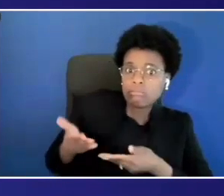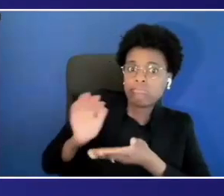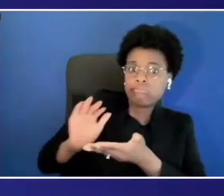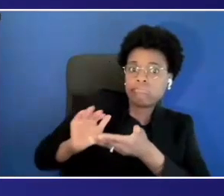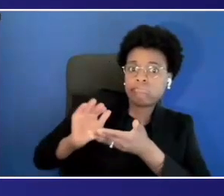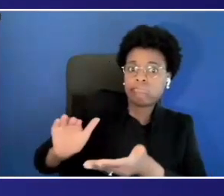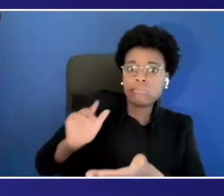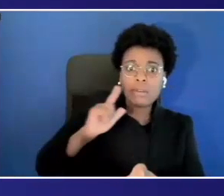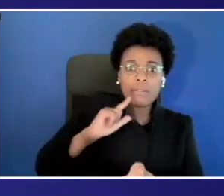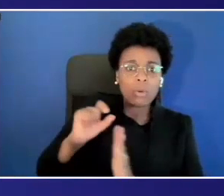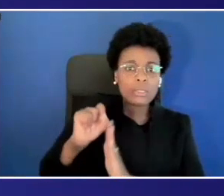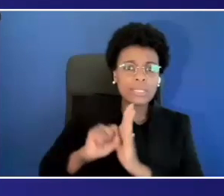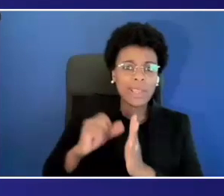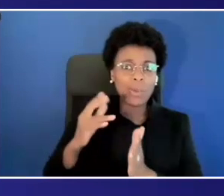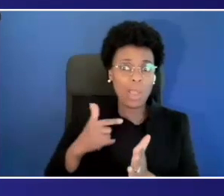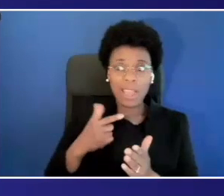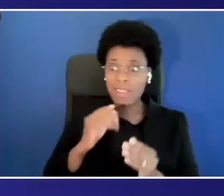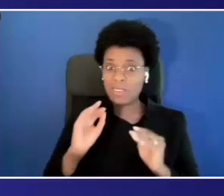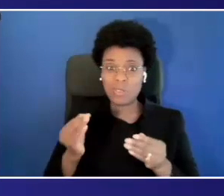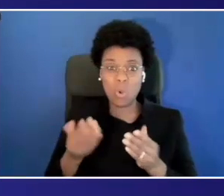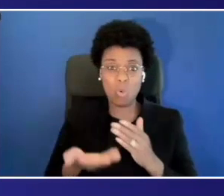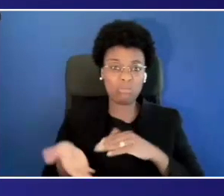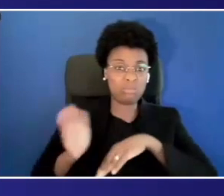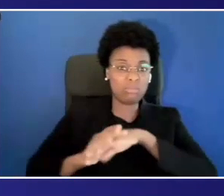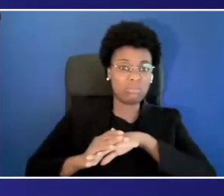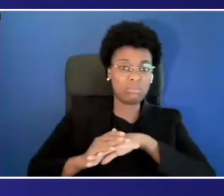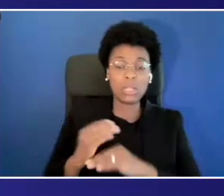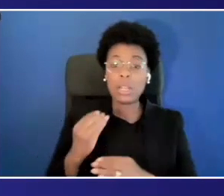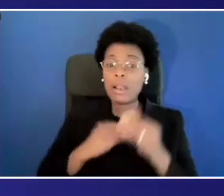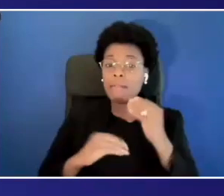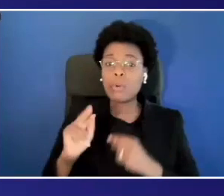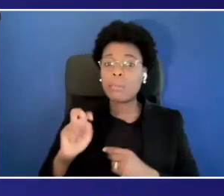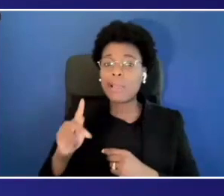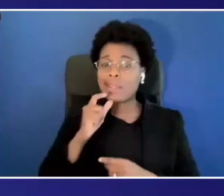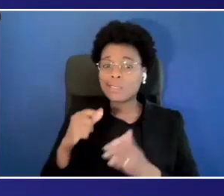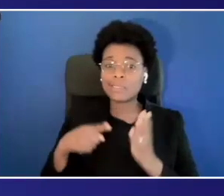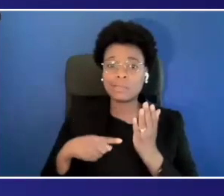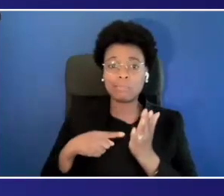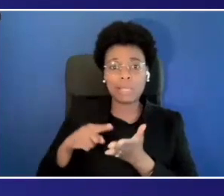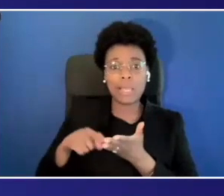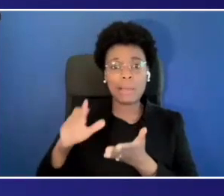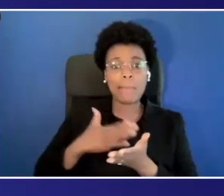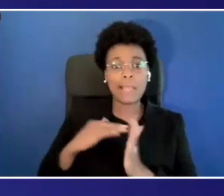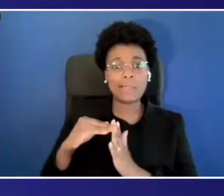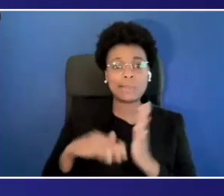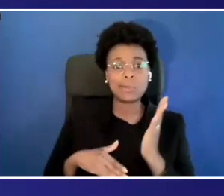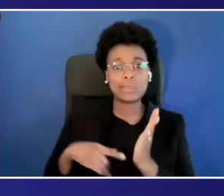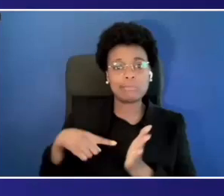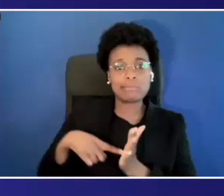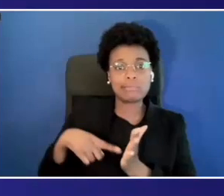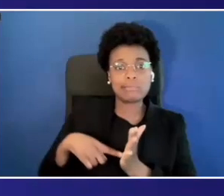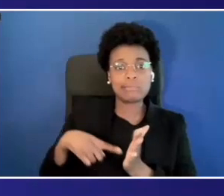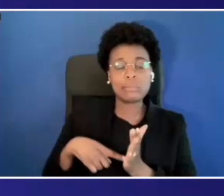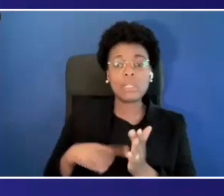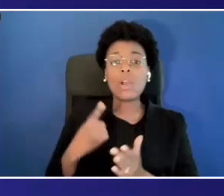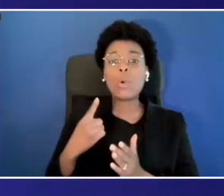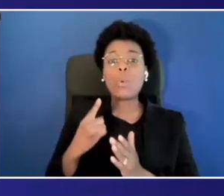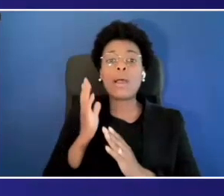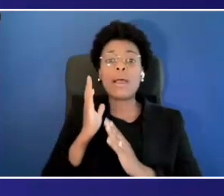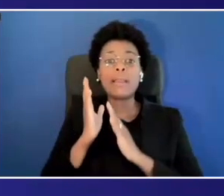A food bank doesn't pay my student loan bill. The average cost of a 1 bedroom apartment in South Florida is over $2,000.